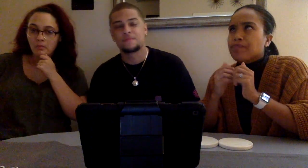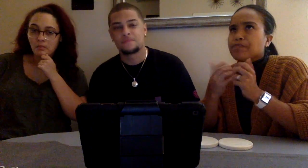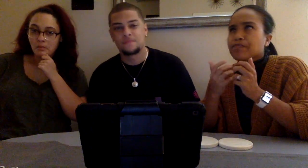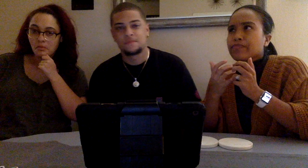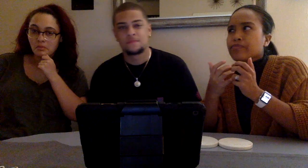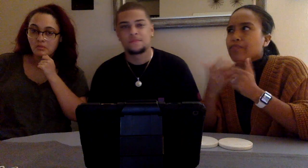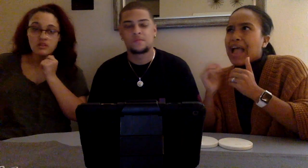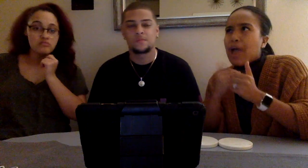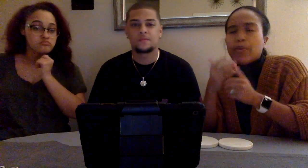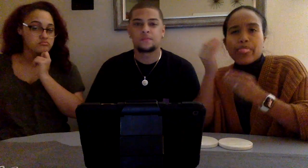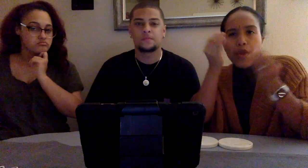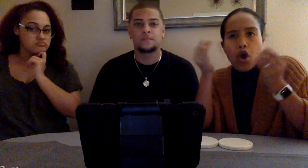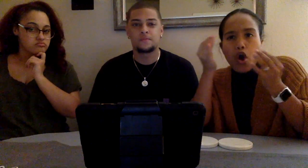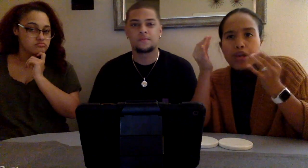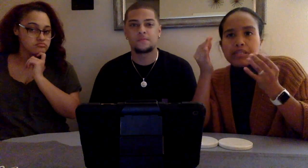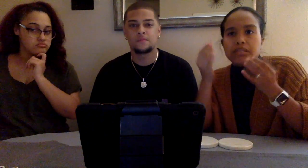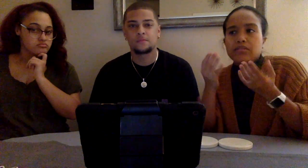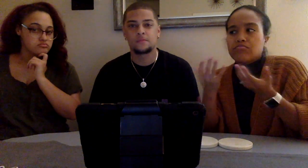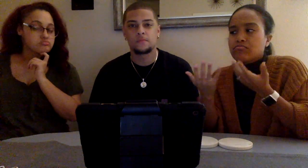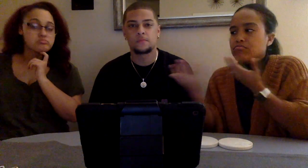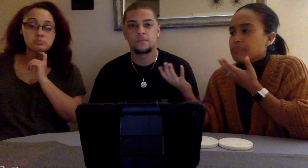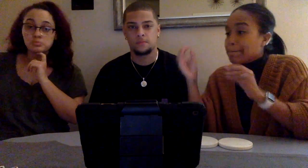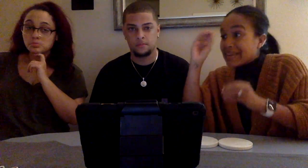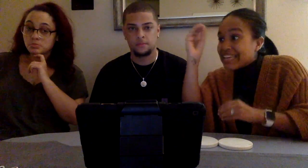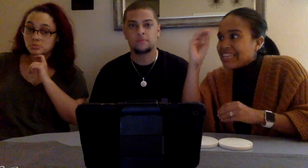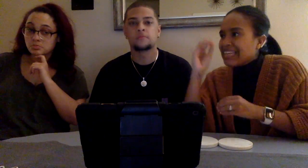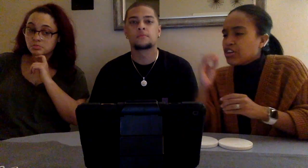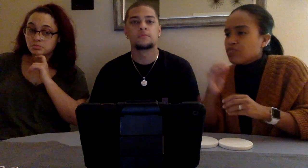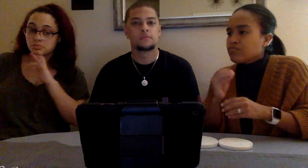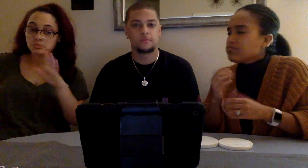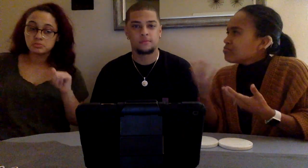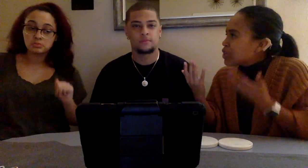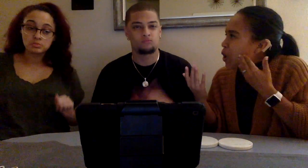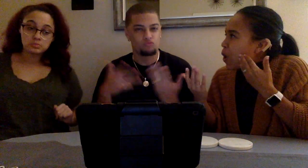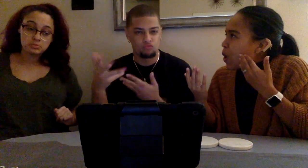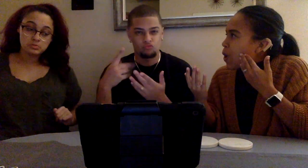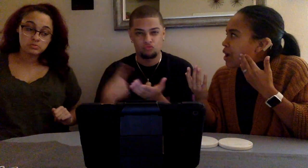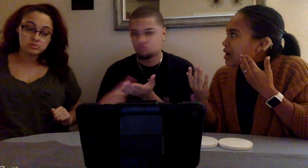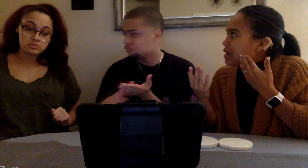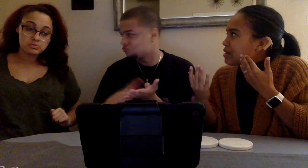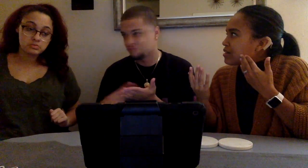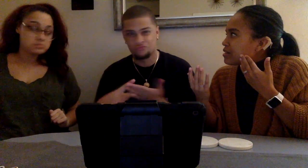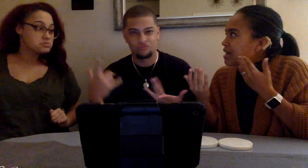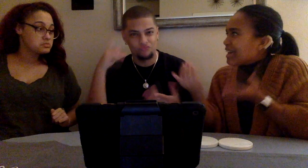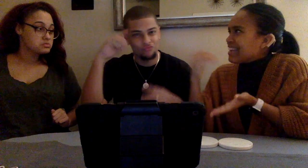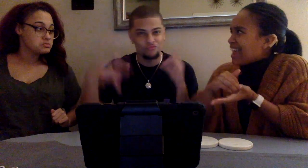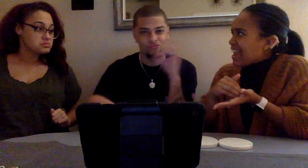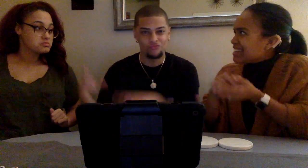share our thoughts and opinions. Dante: We're definitely gonna discuss!